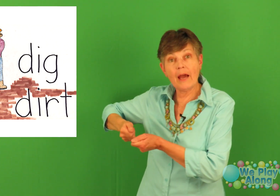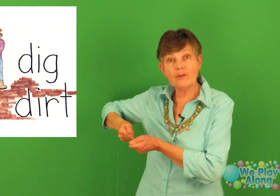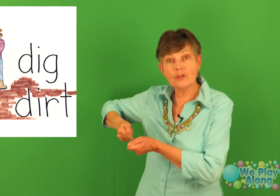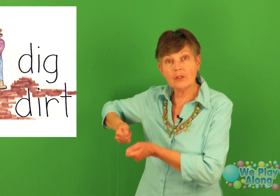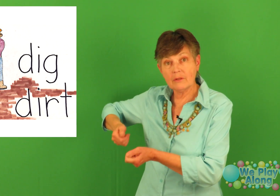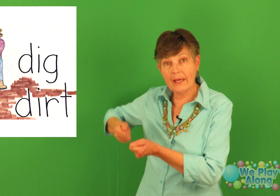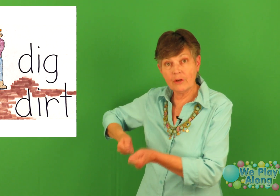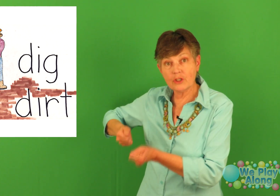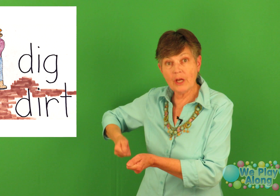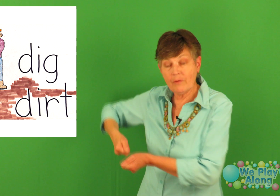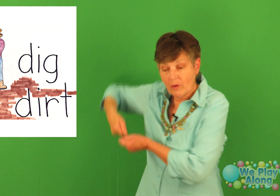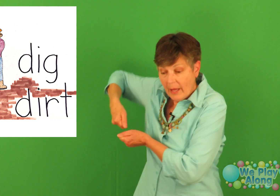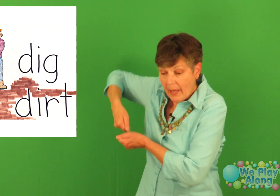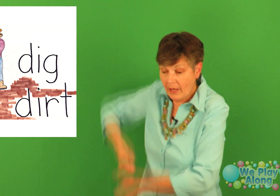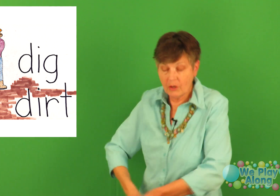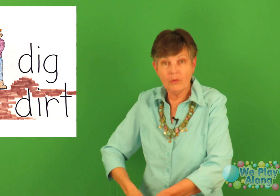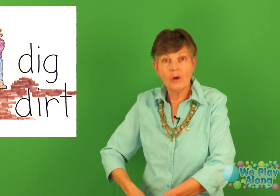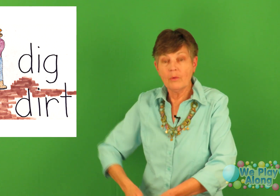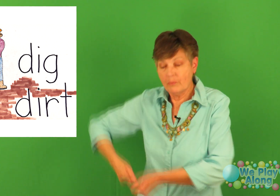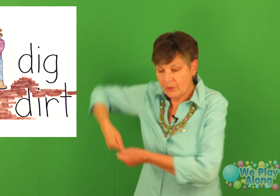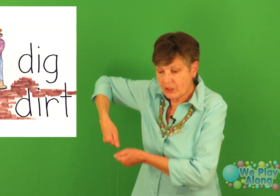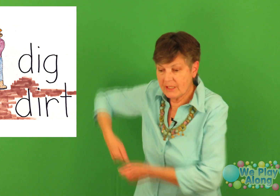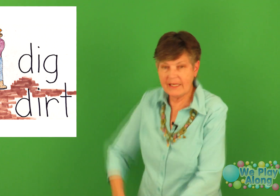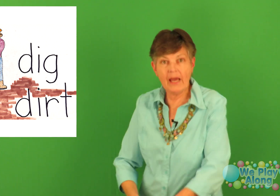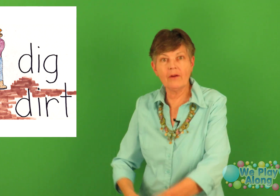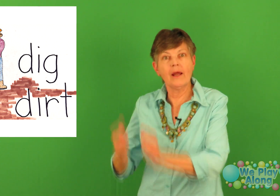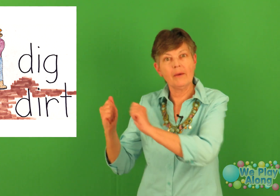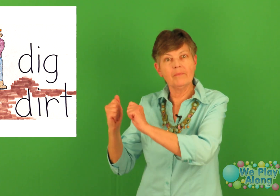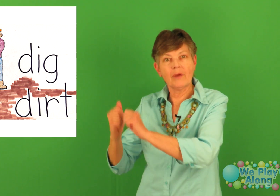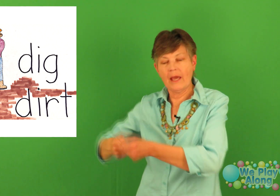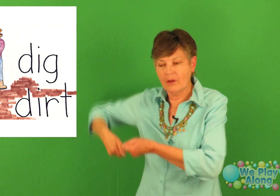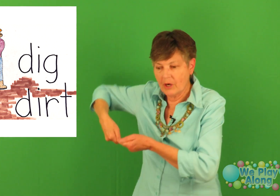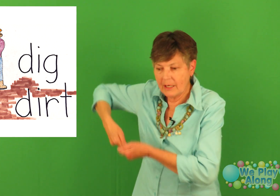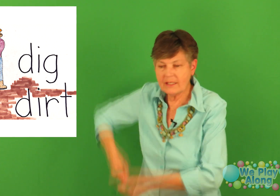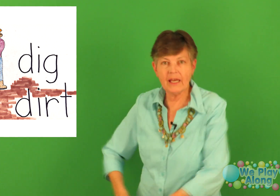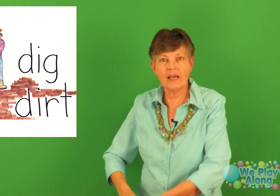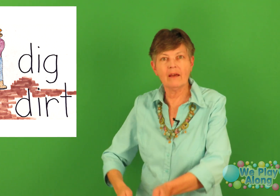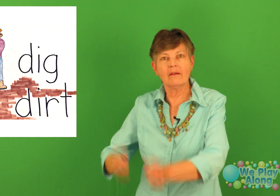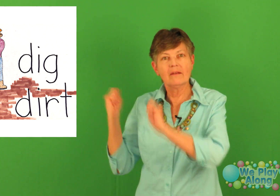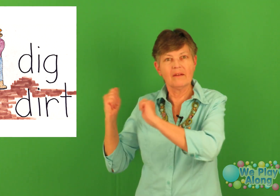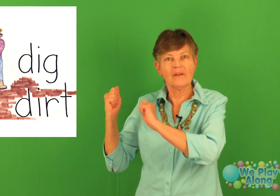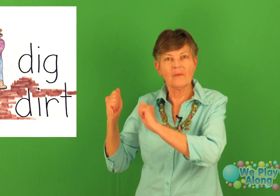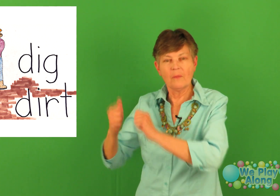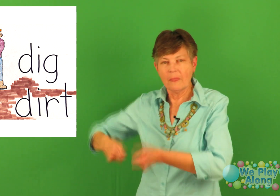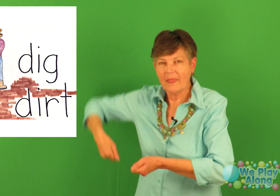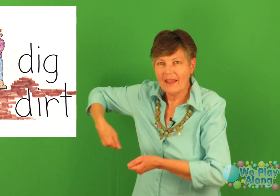have your shit like your shovel and you push down and up okay you're gonna dig